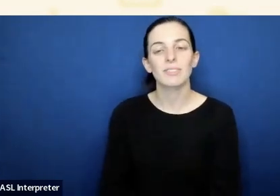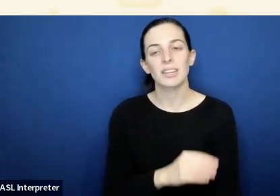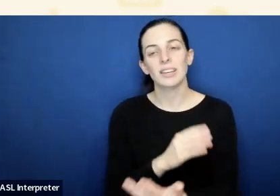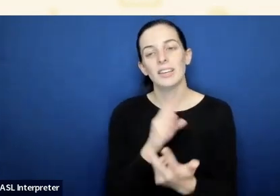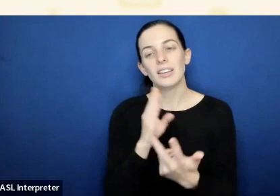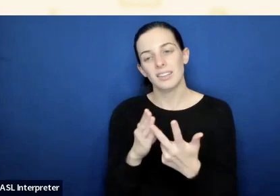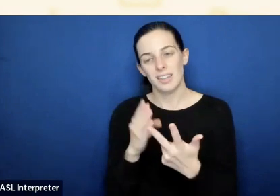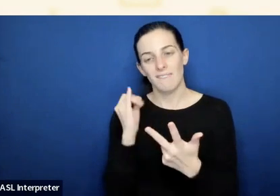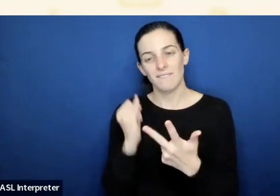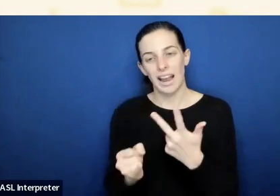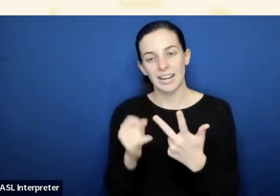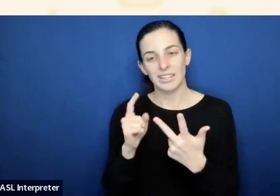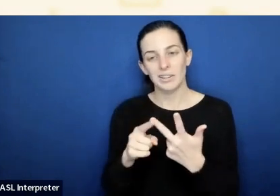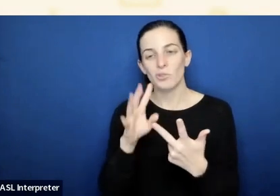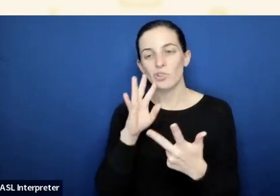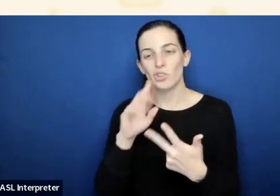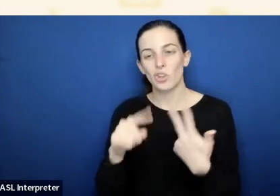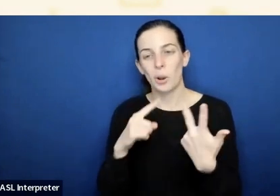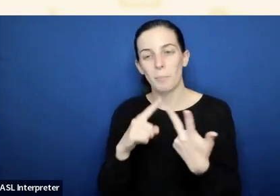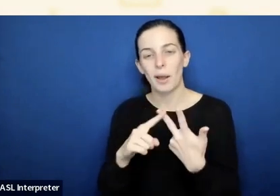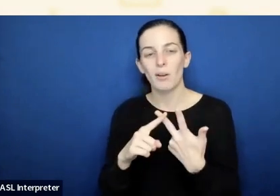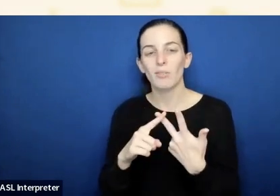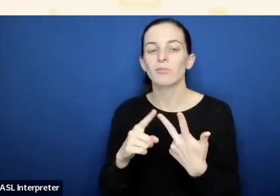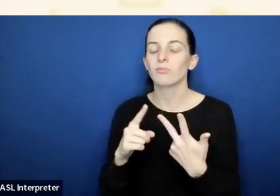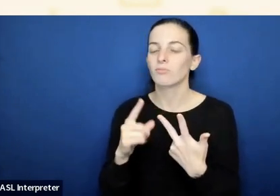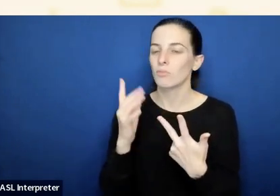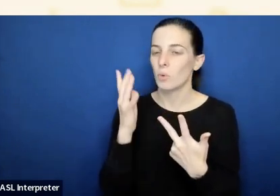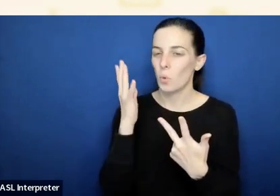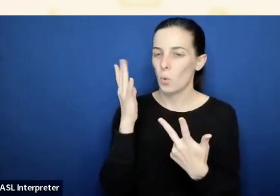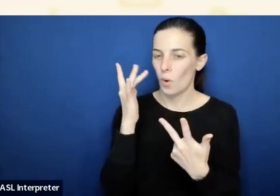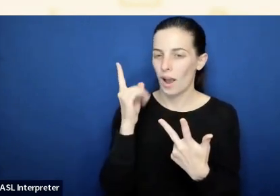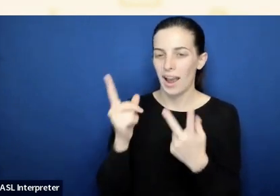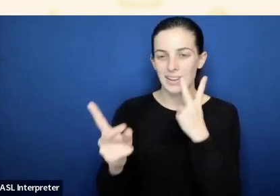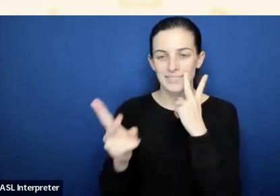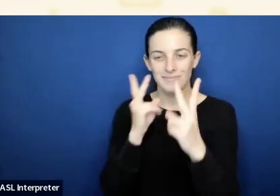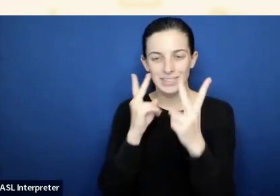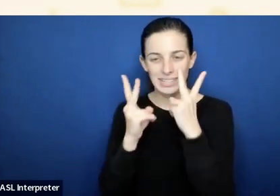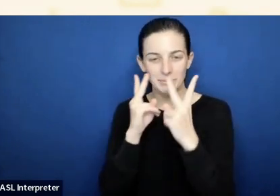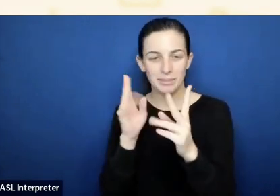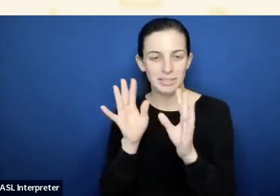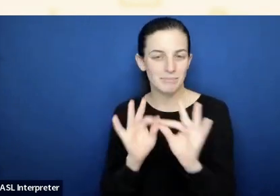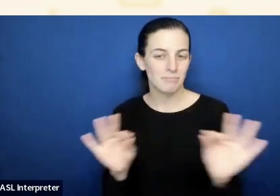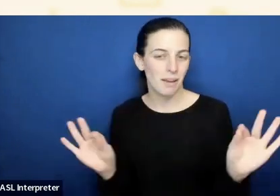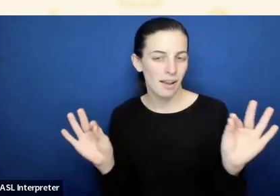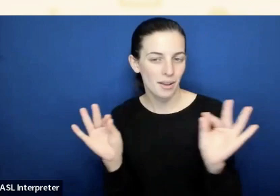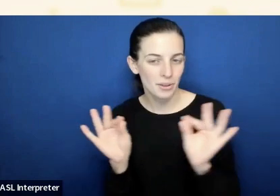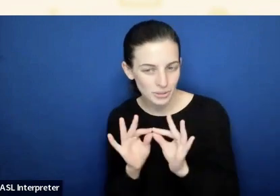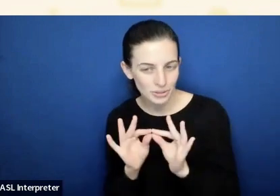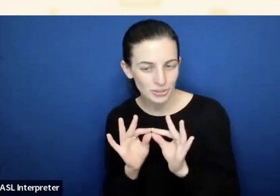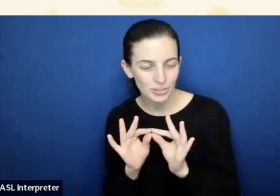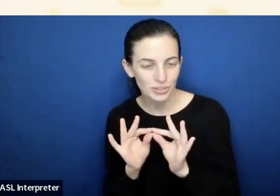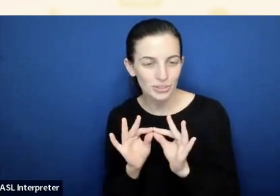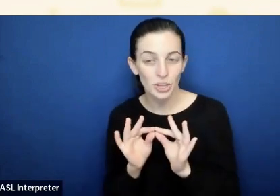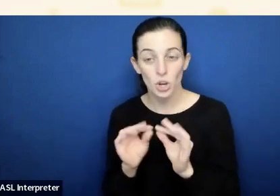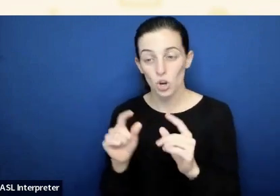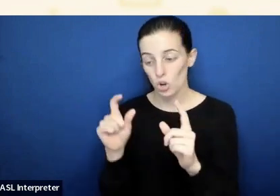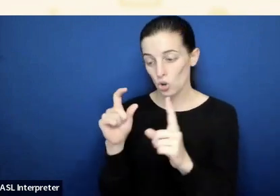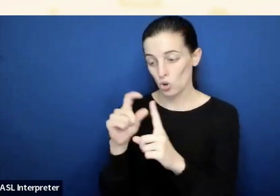Finally, we will confront the imperative of visibility in a world that often validates what's seen.